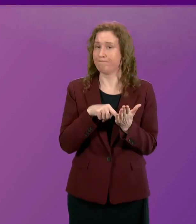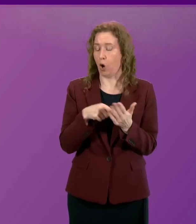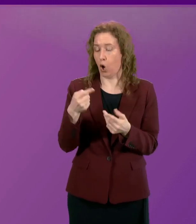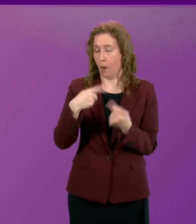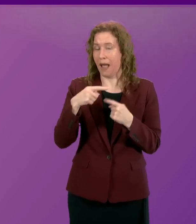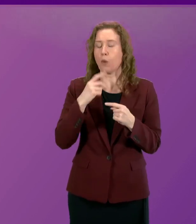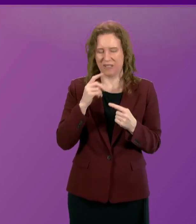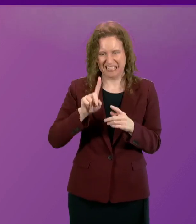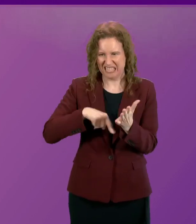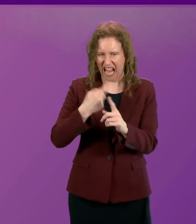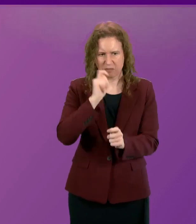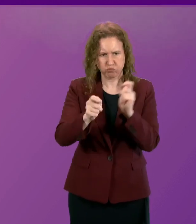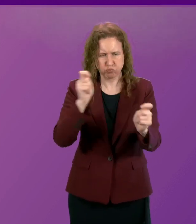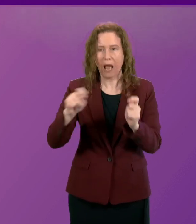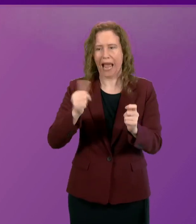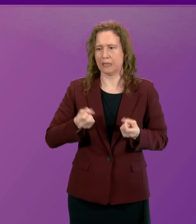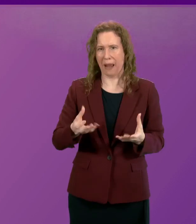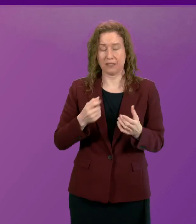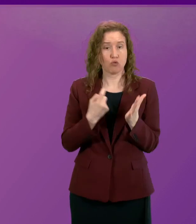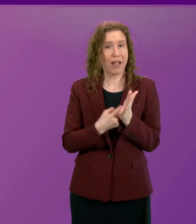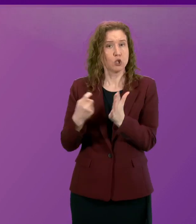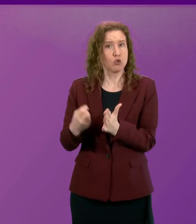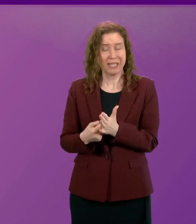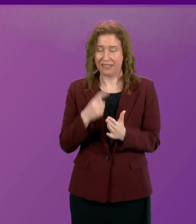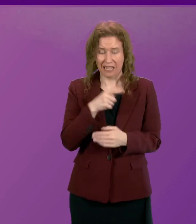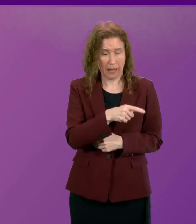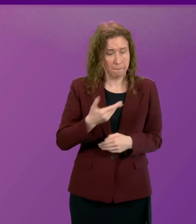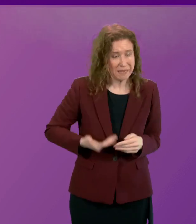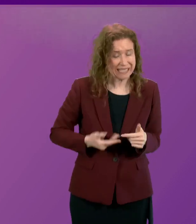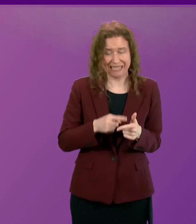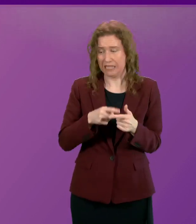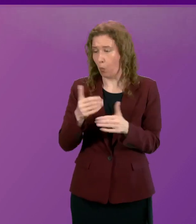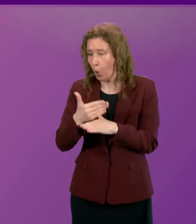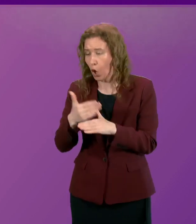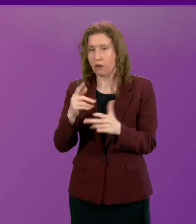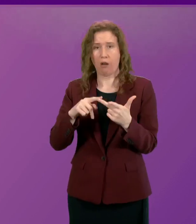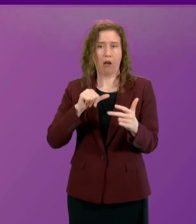and spend. Rachel Reeves is shafting business, workers, farmers and the oil and gas industry,